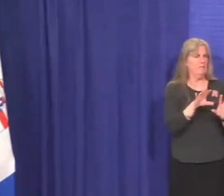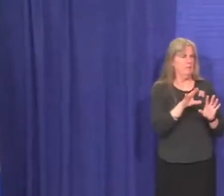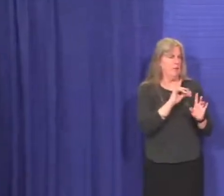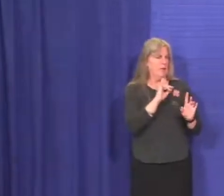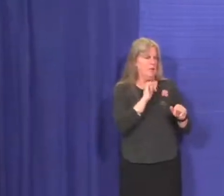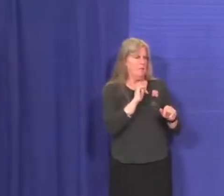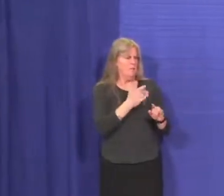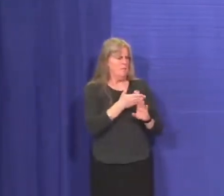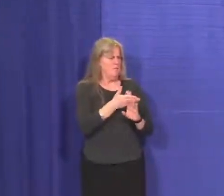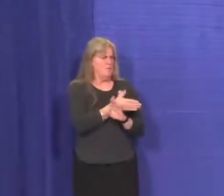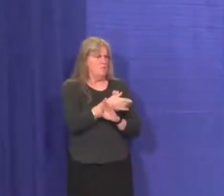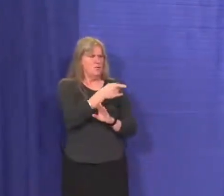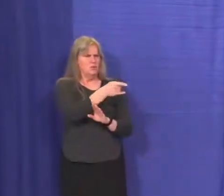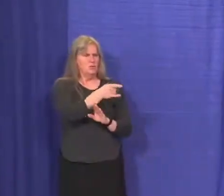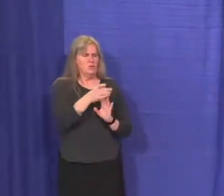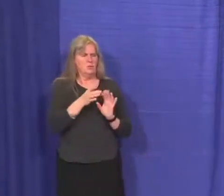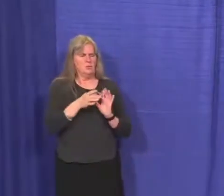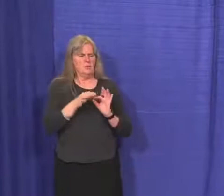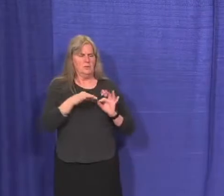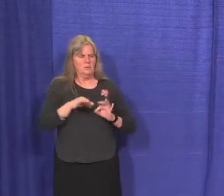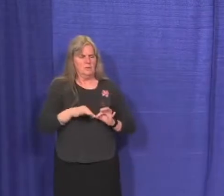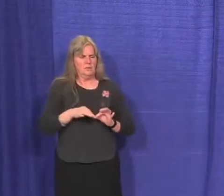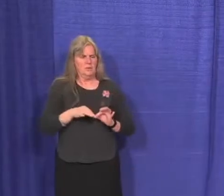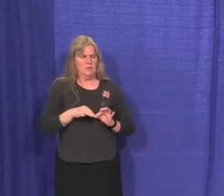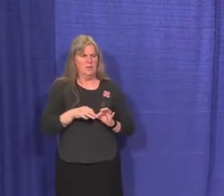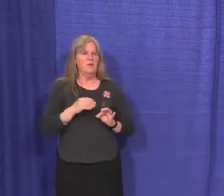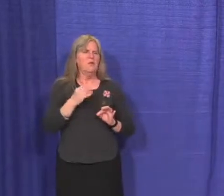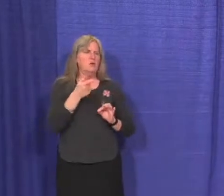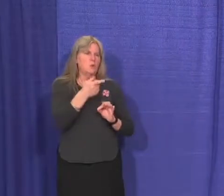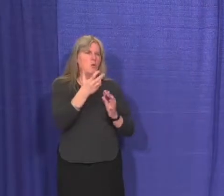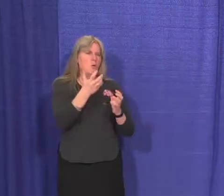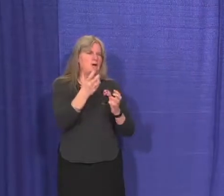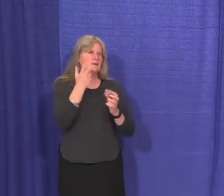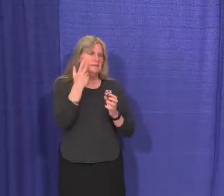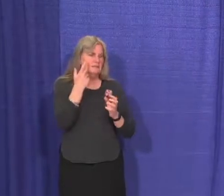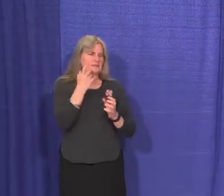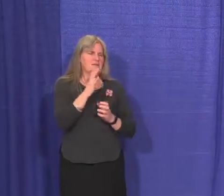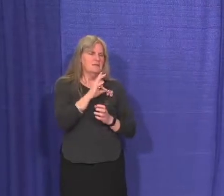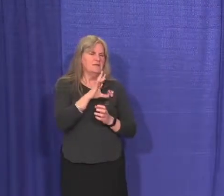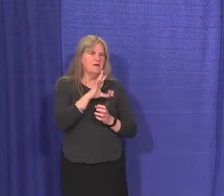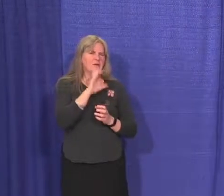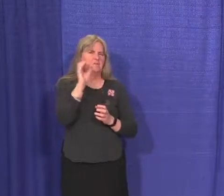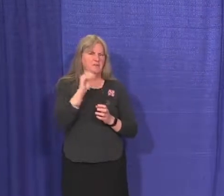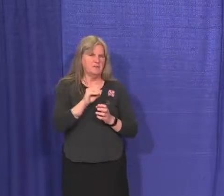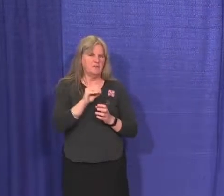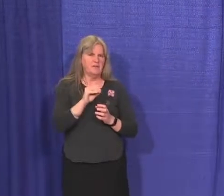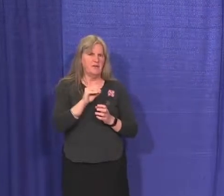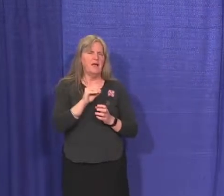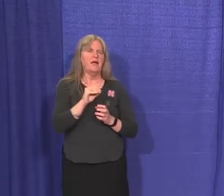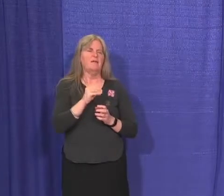into this chair we will have more information in due time.